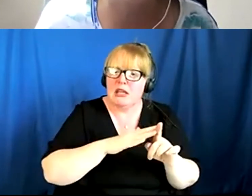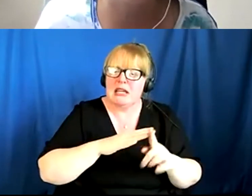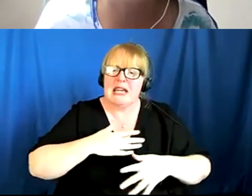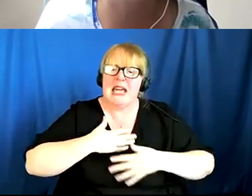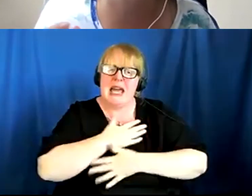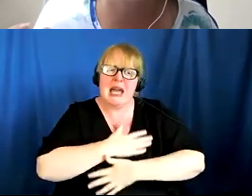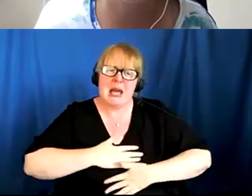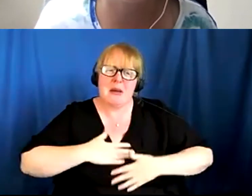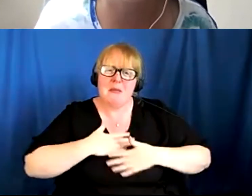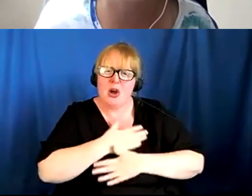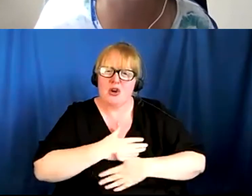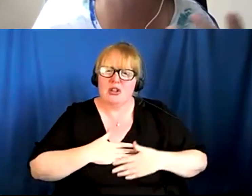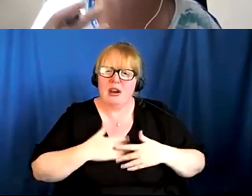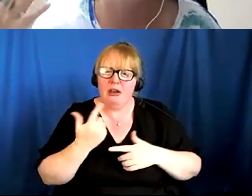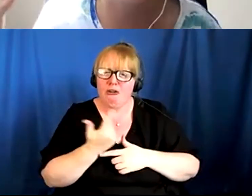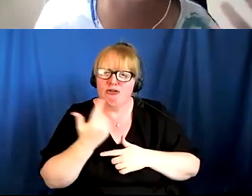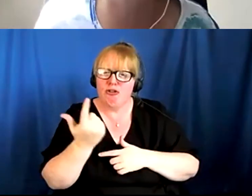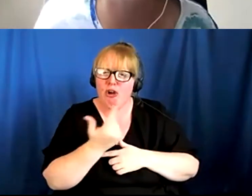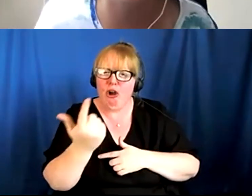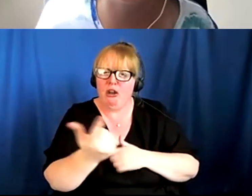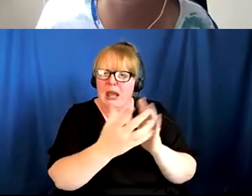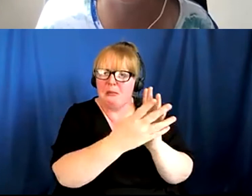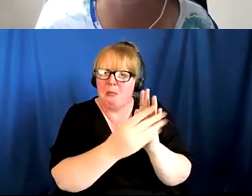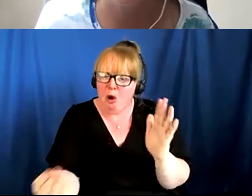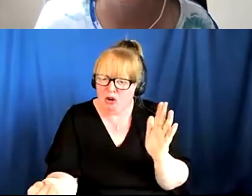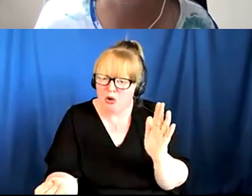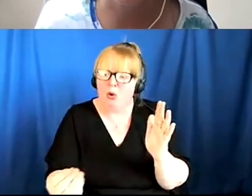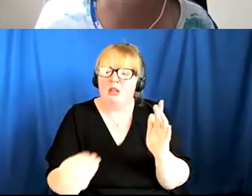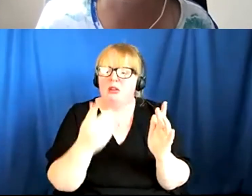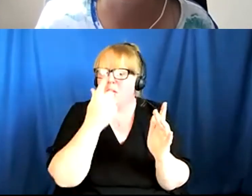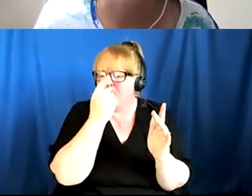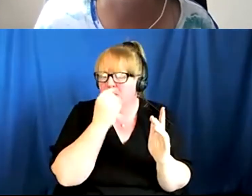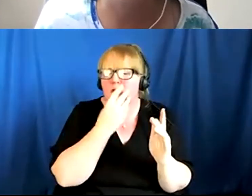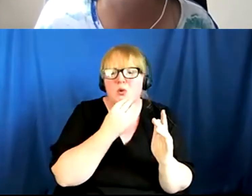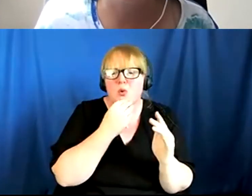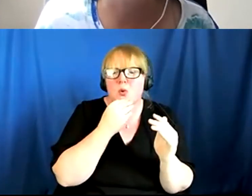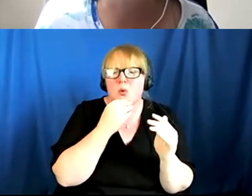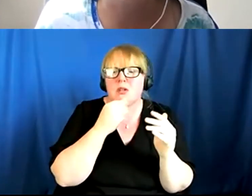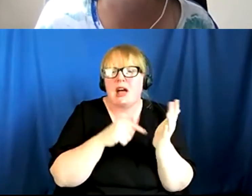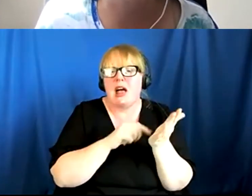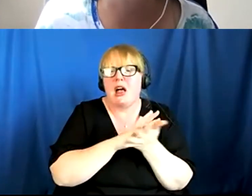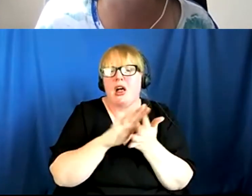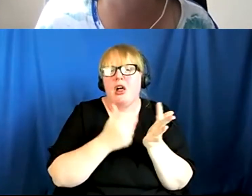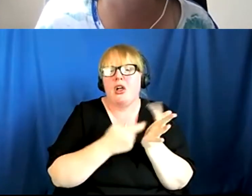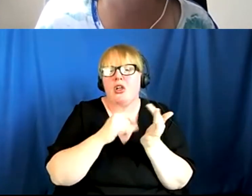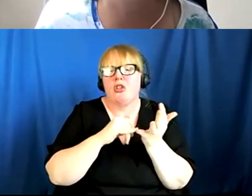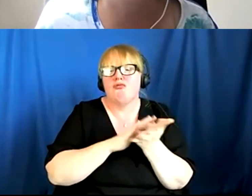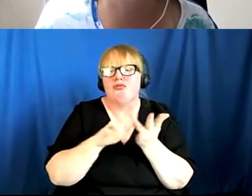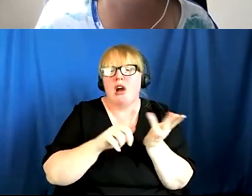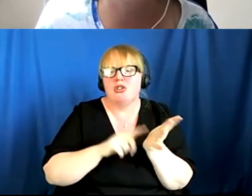models that we can that we can thresholds, engagement models that we can use, as artists. And I think that they are useful, but they are useful as long as we do it together